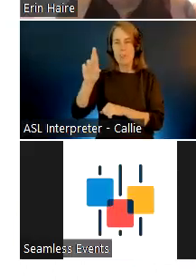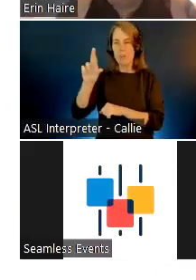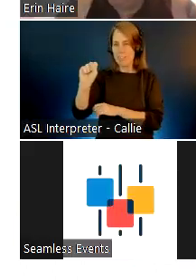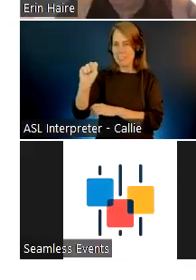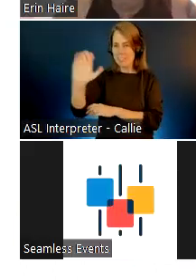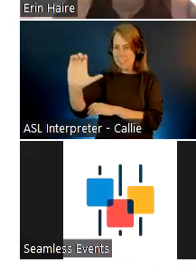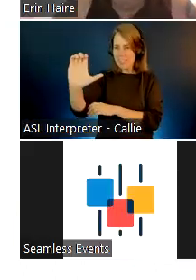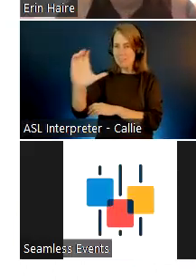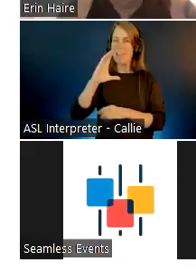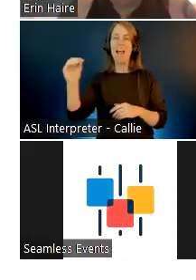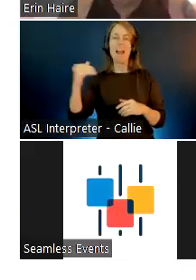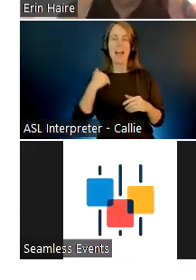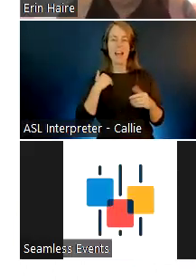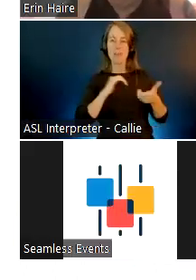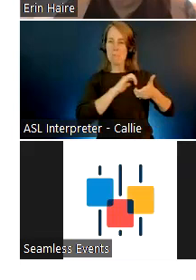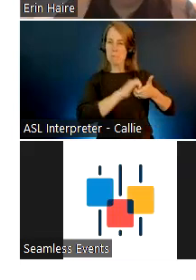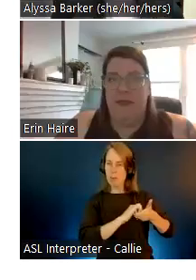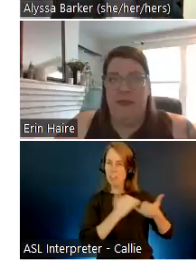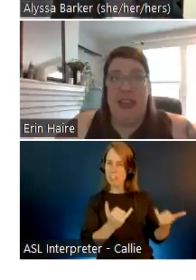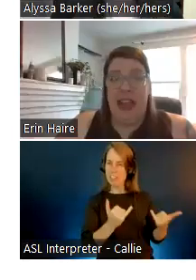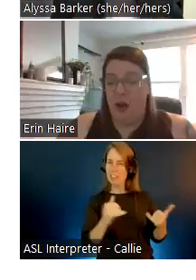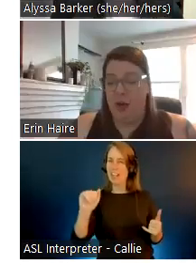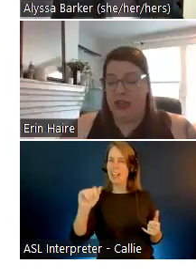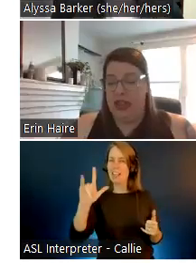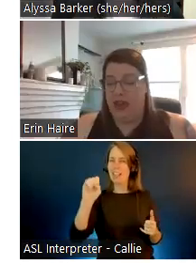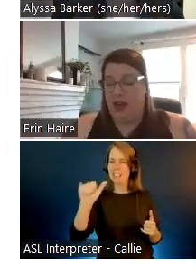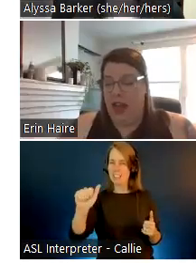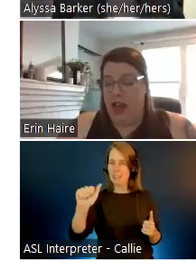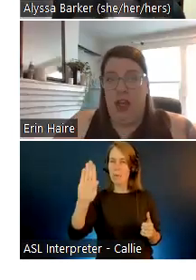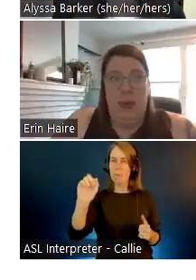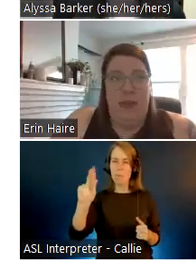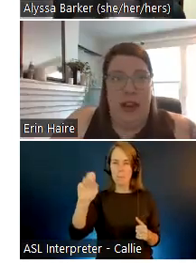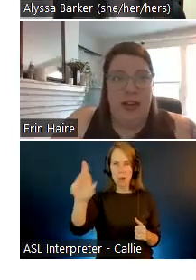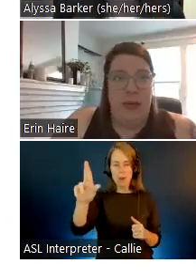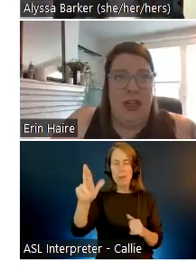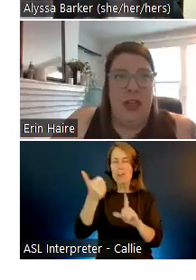this session Alyssa Barker she's an investigator with the South Carolina Human Affairs Commission